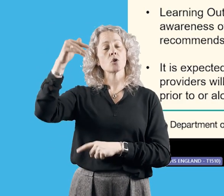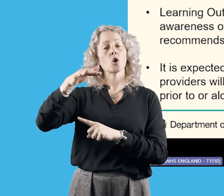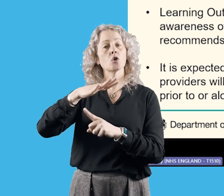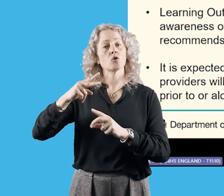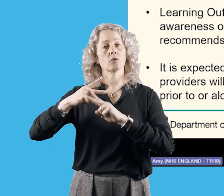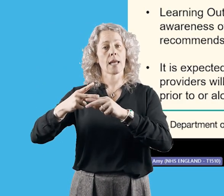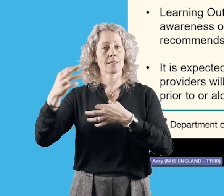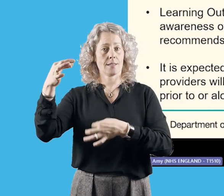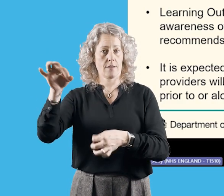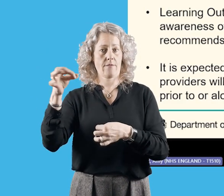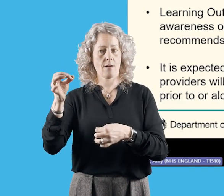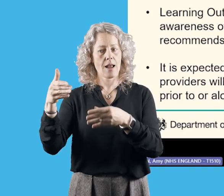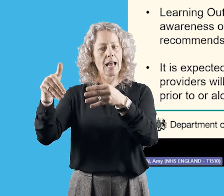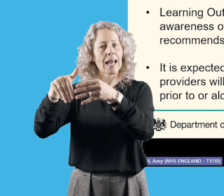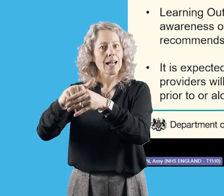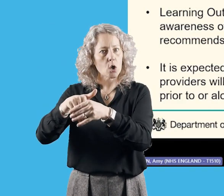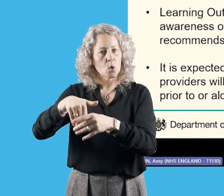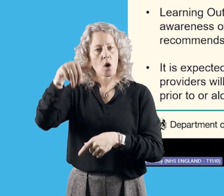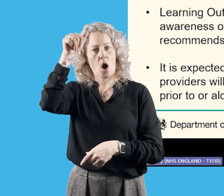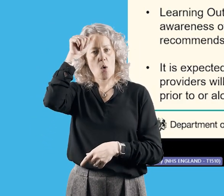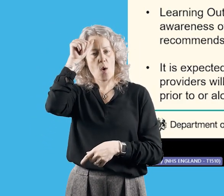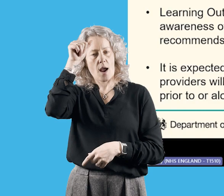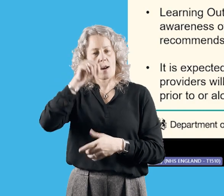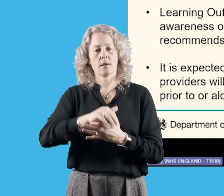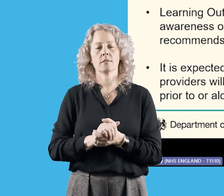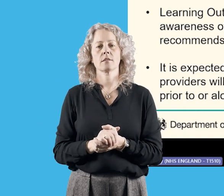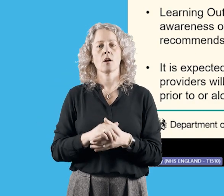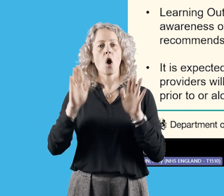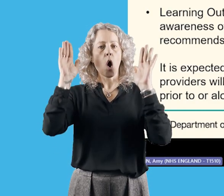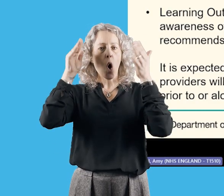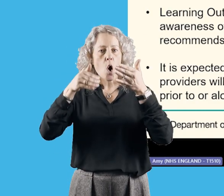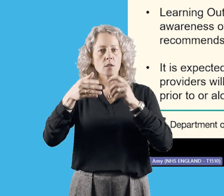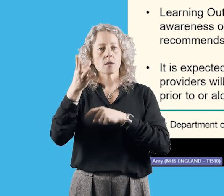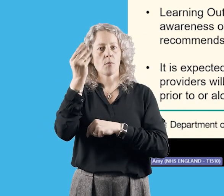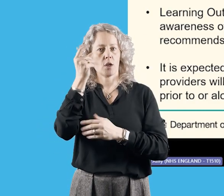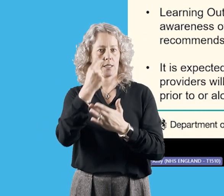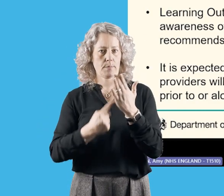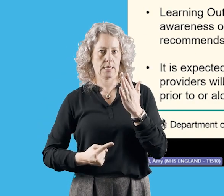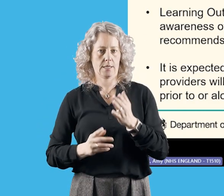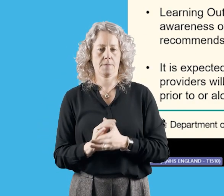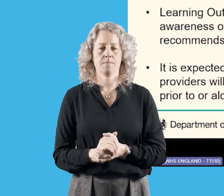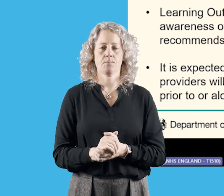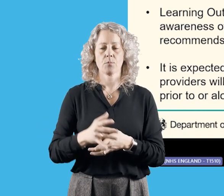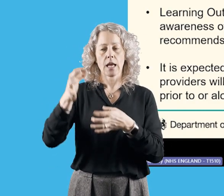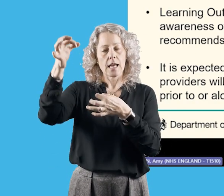awareness of learning disability and autism. Also, the certificate aims to bring together the key skills expected